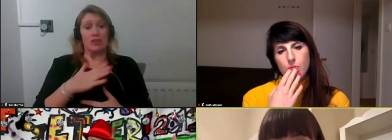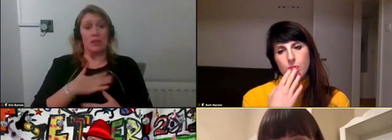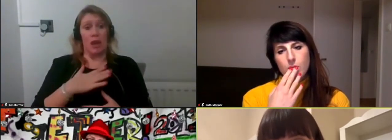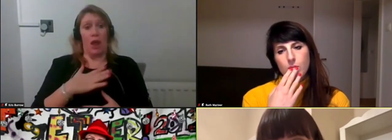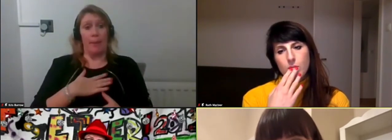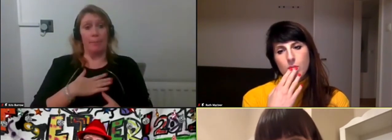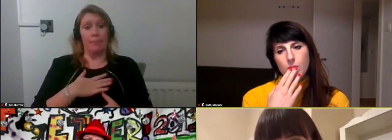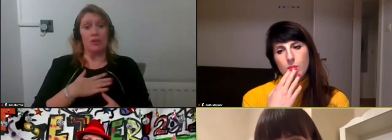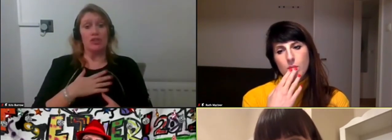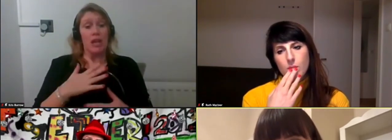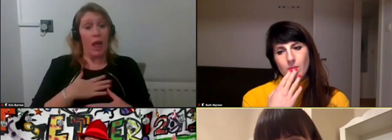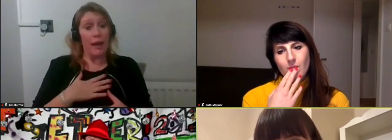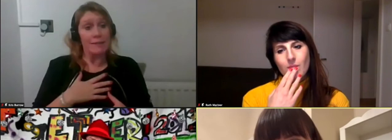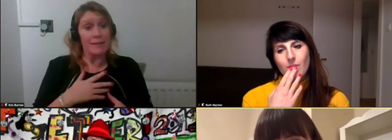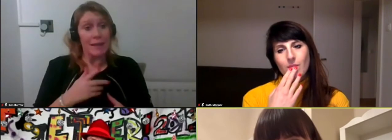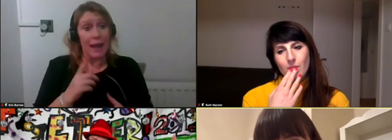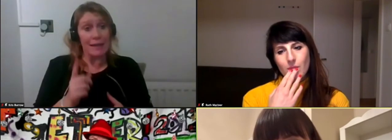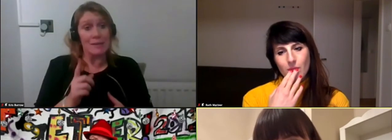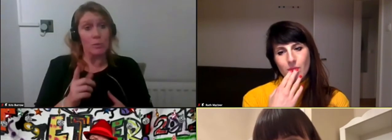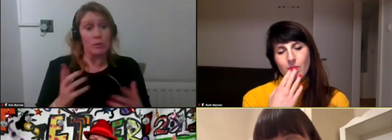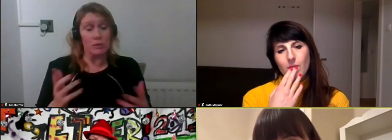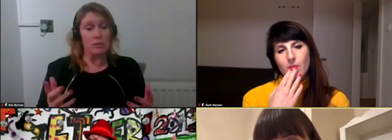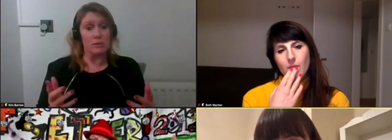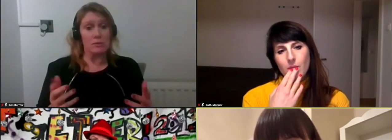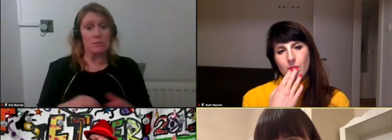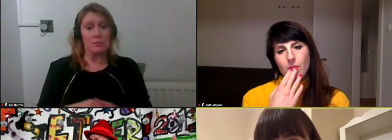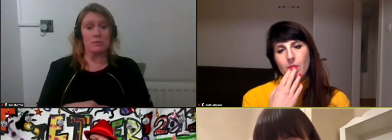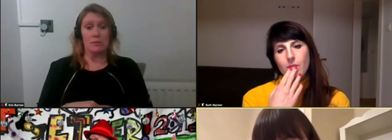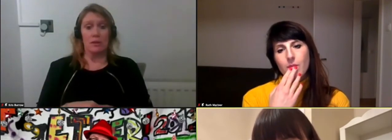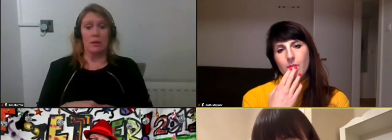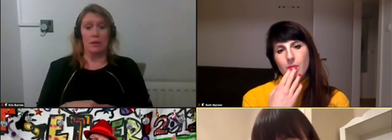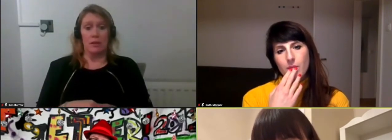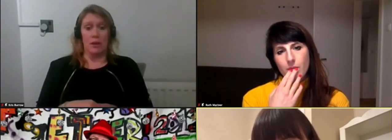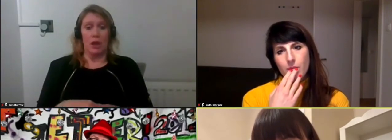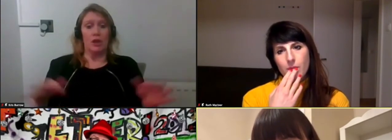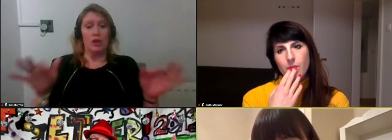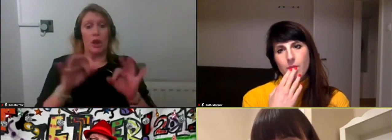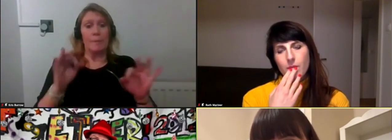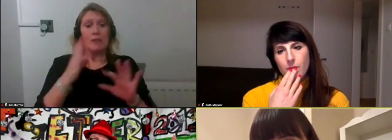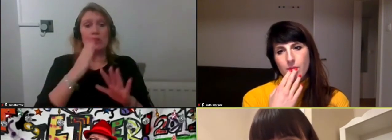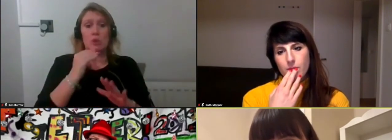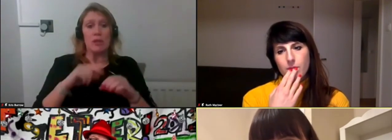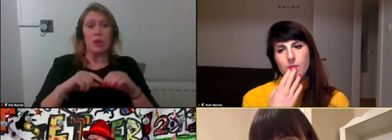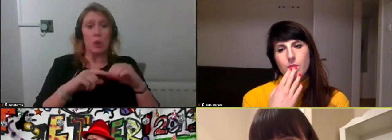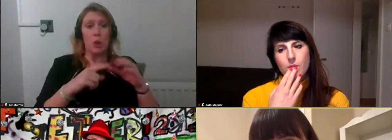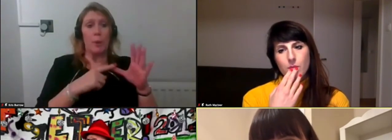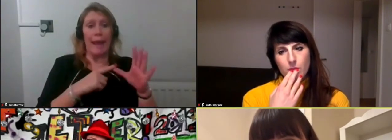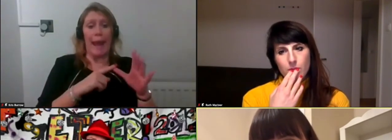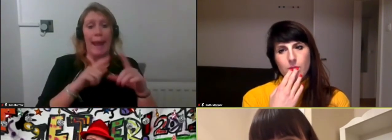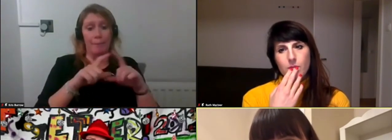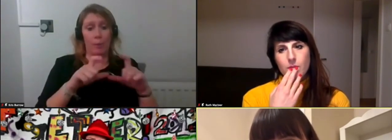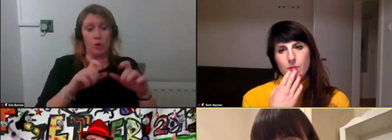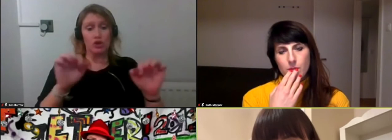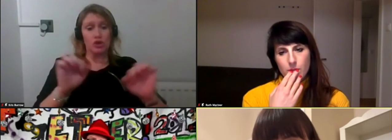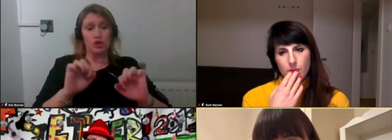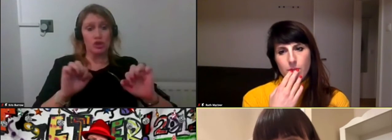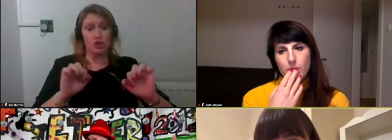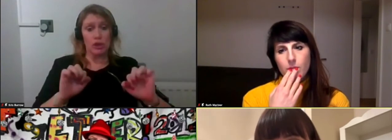monologue and sound. Nobody is using our Q&A box I don't know, Josh, this might be